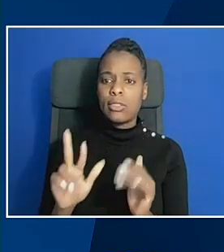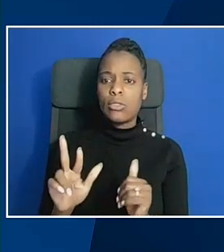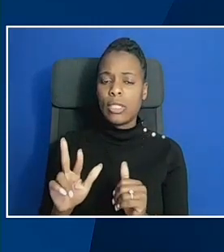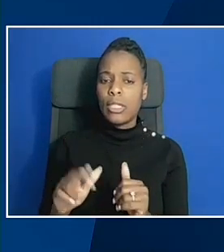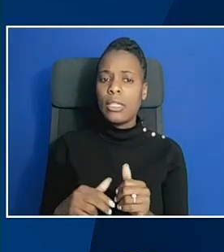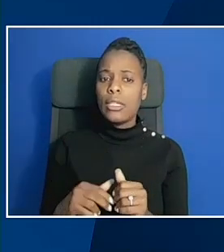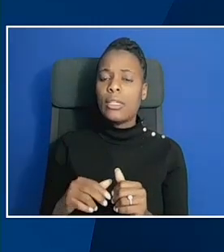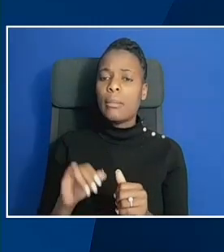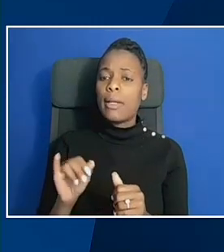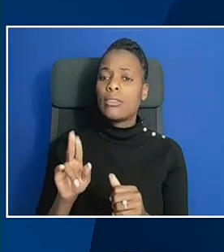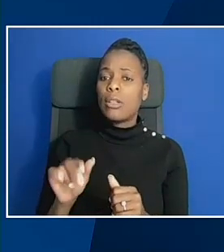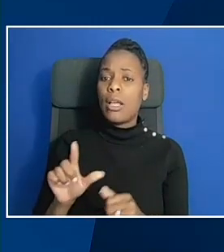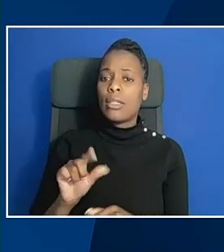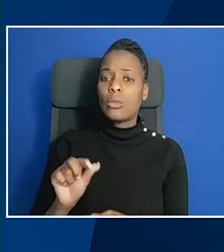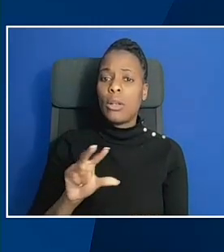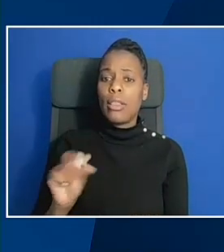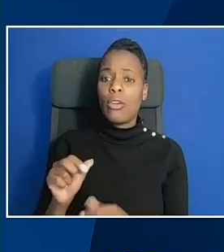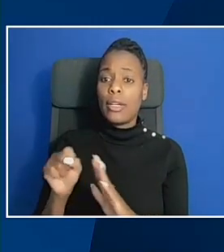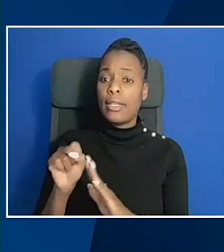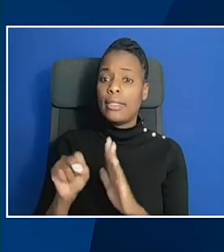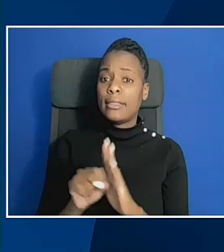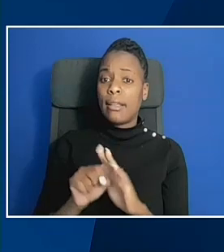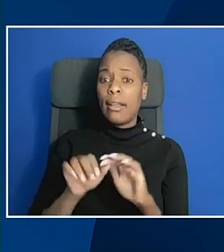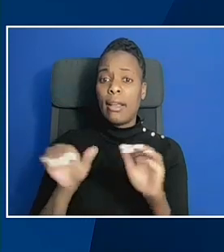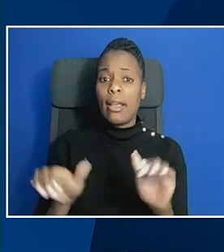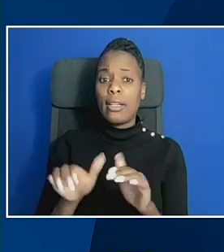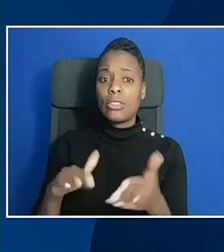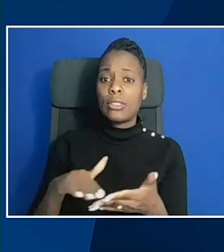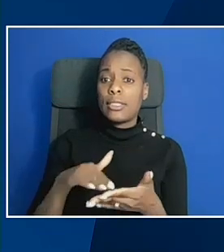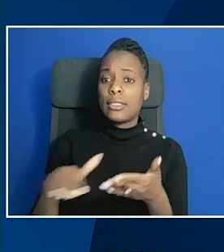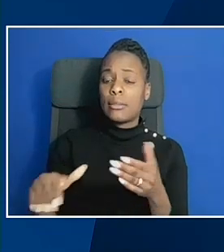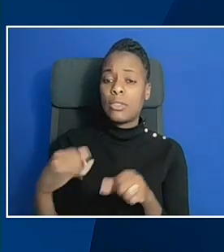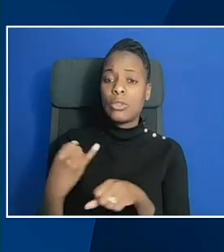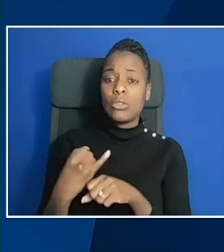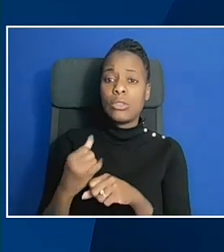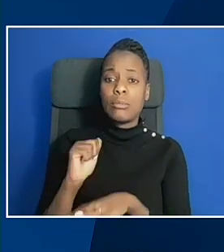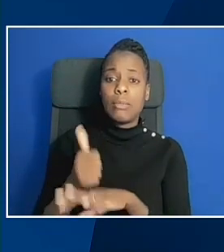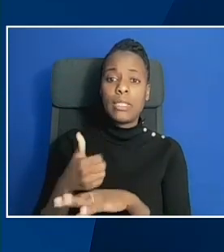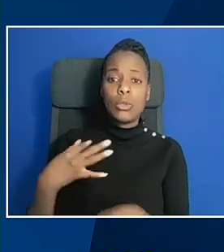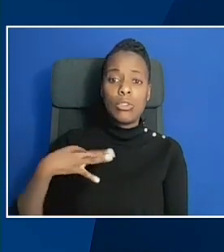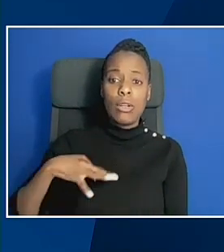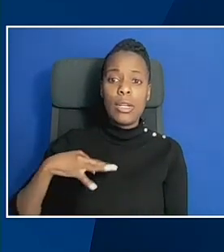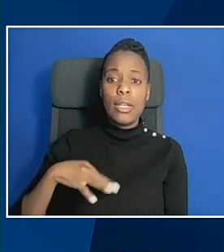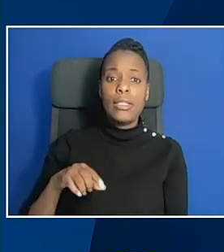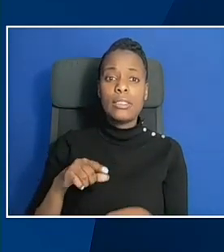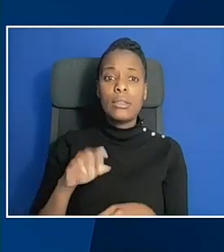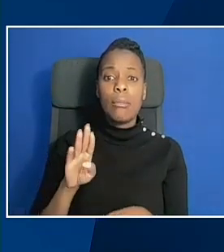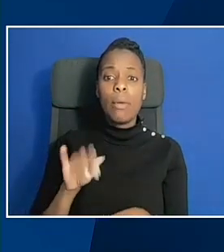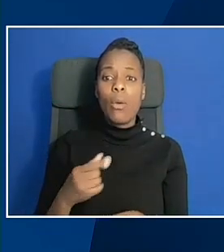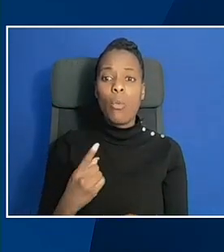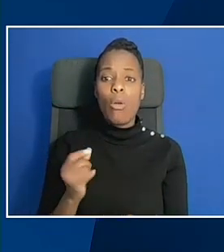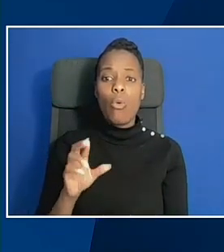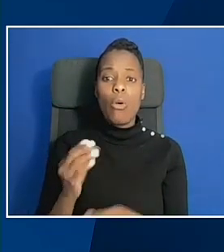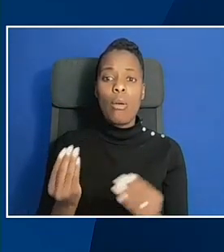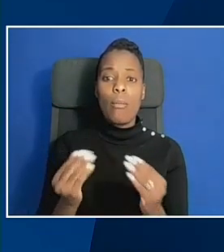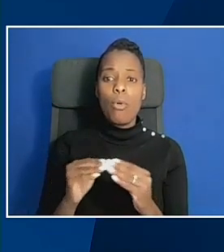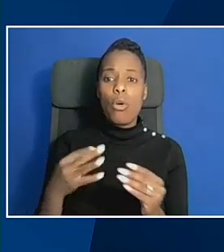The state action exempts the institution based on the institution's accreditation for one or more accrediting agencies. So, I mean, I think it's pretty clear